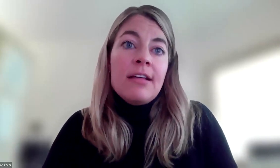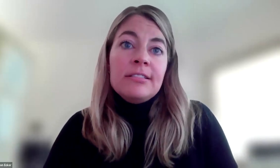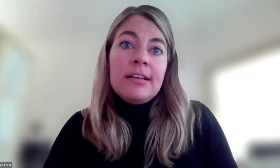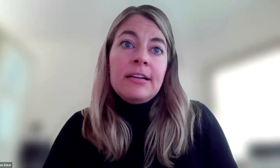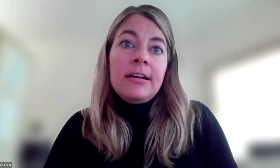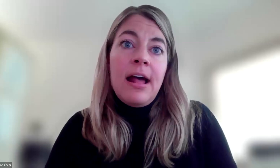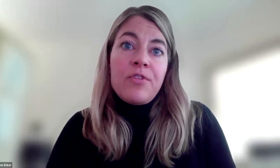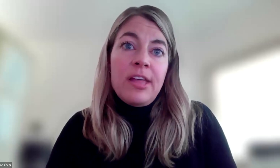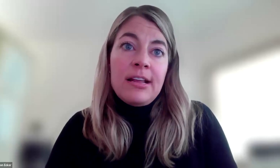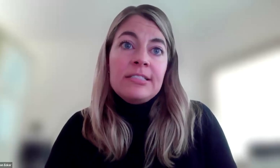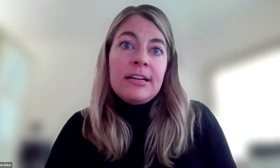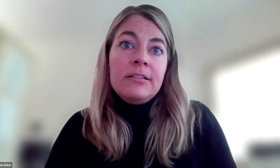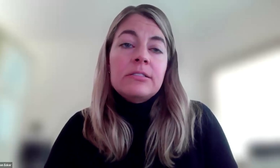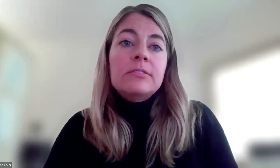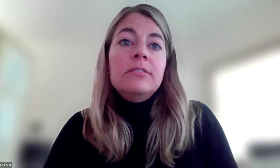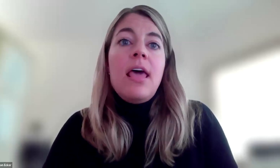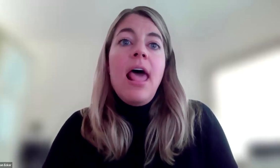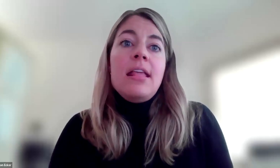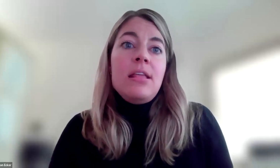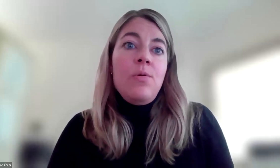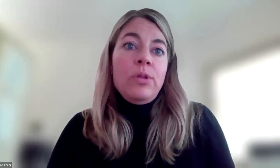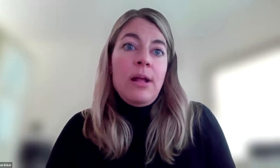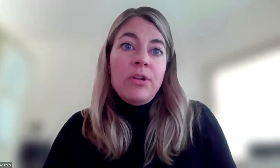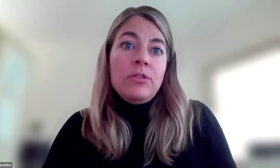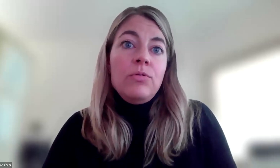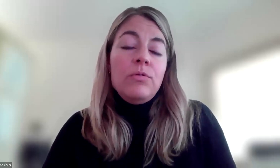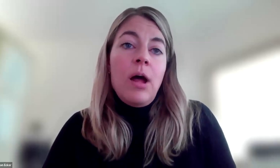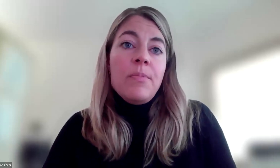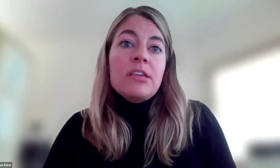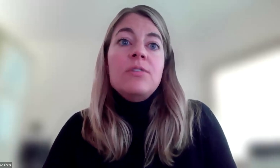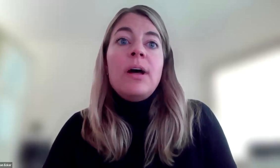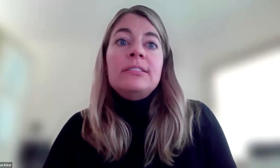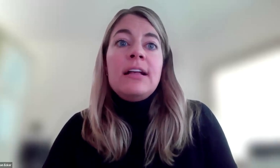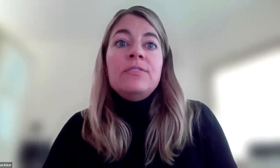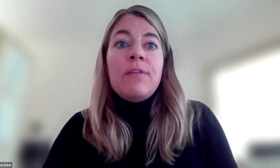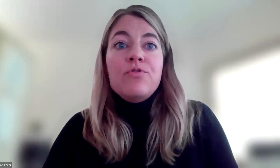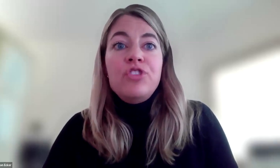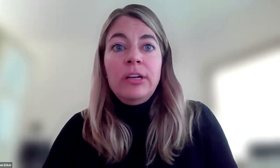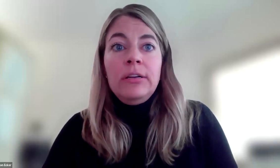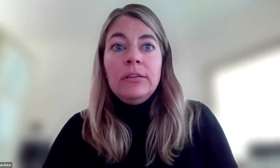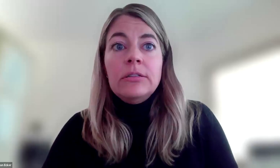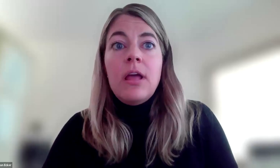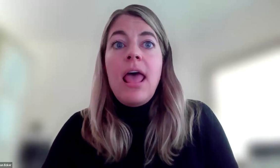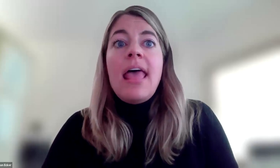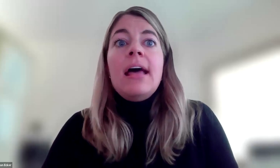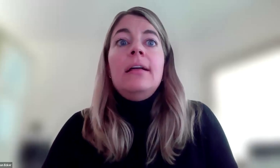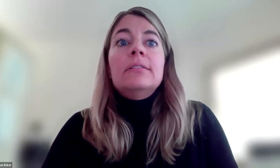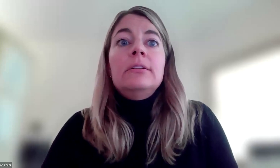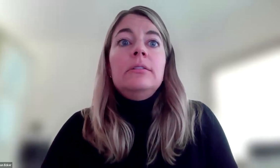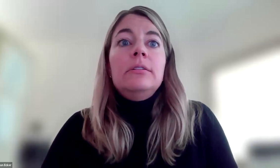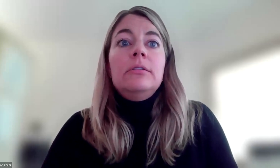He was able to come to the U.S. as a refugee, and